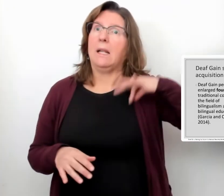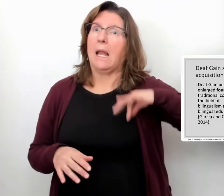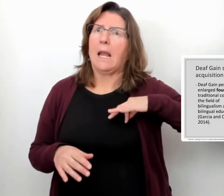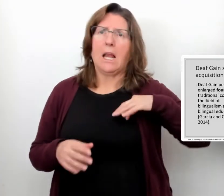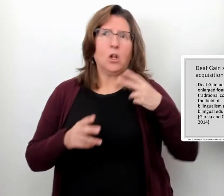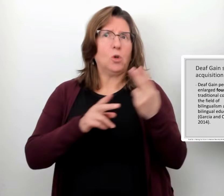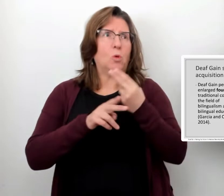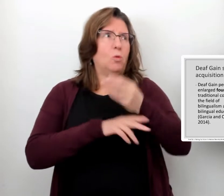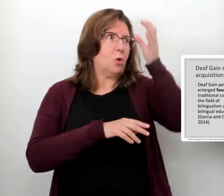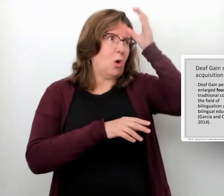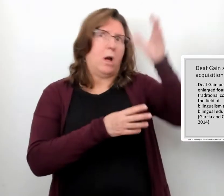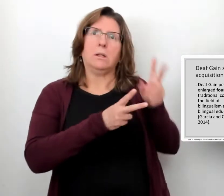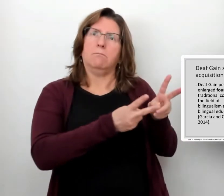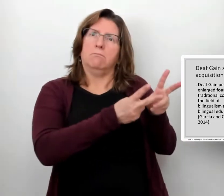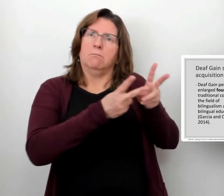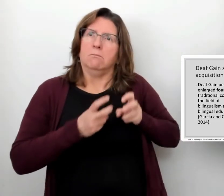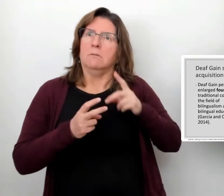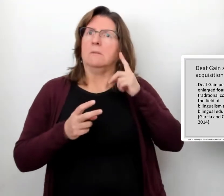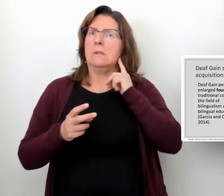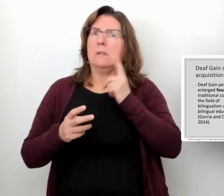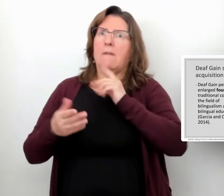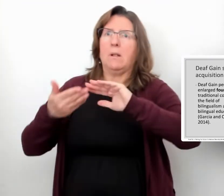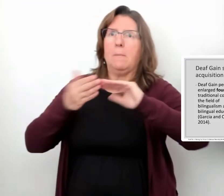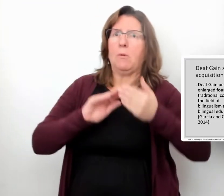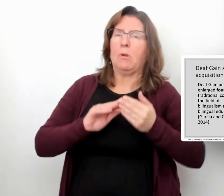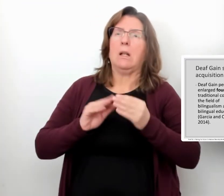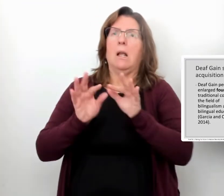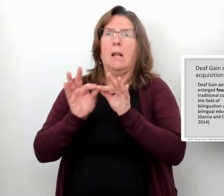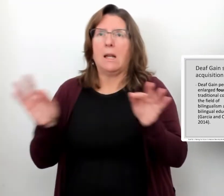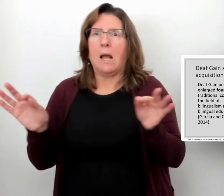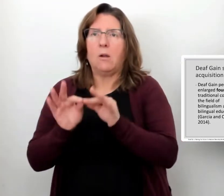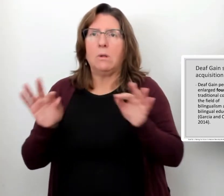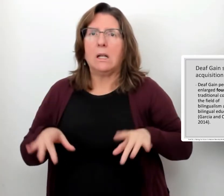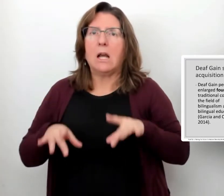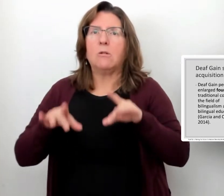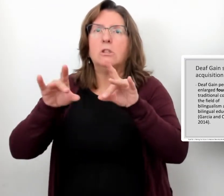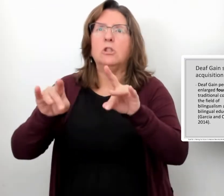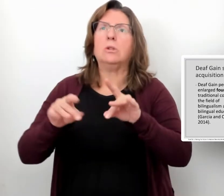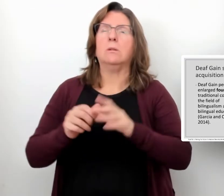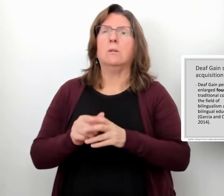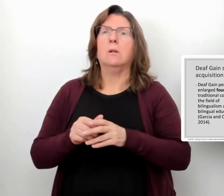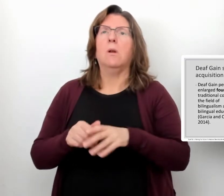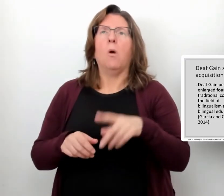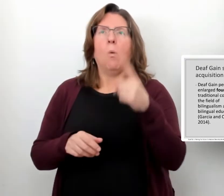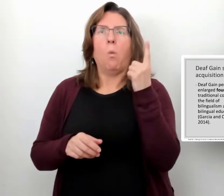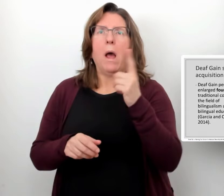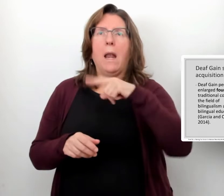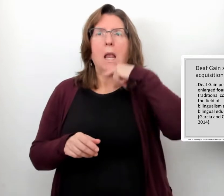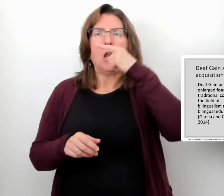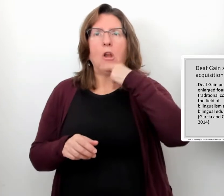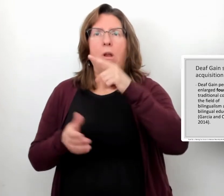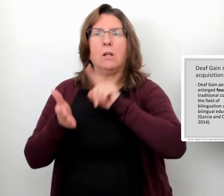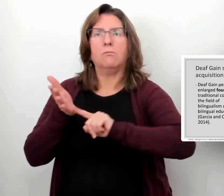So back to deaf gain and the experiences of the deaf community . . . when considering language acquisition.